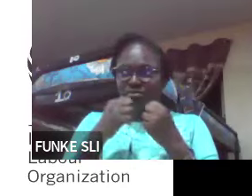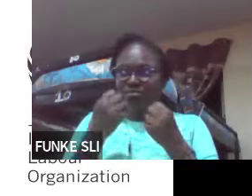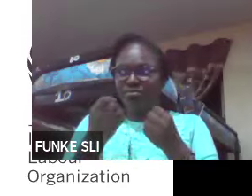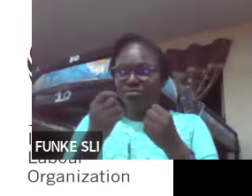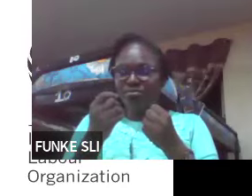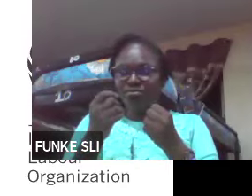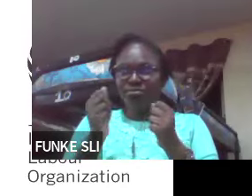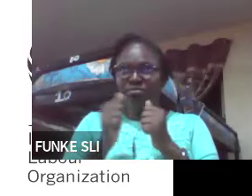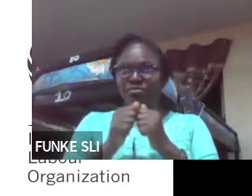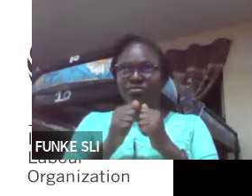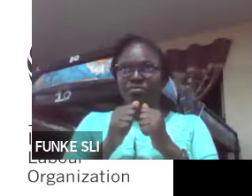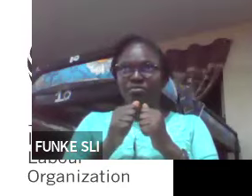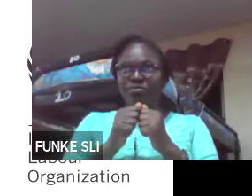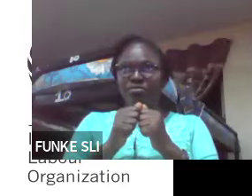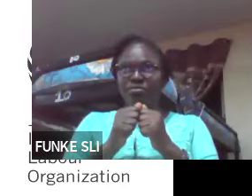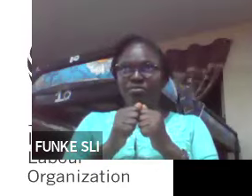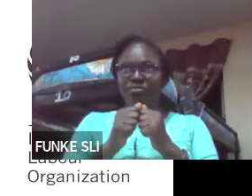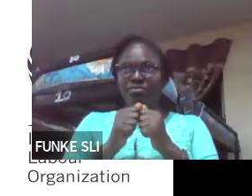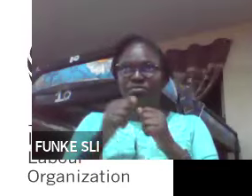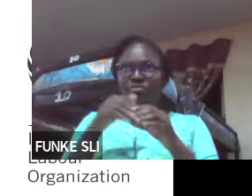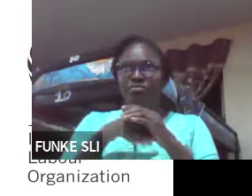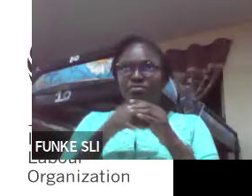Ima Chima: with, you know, accessing the link.